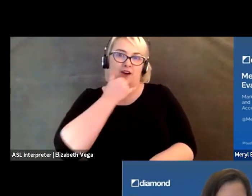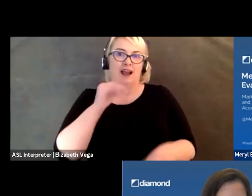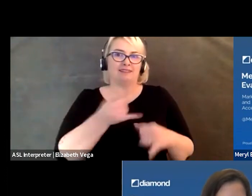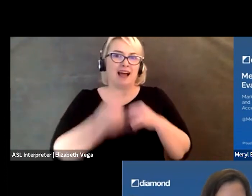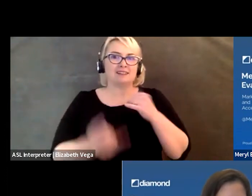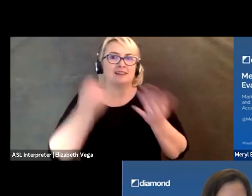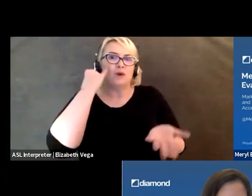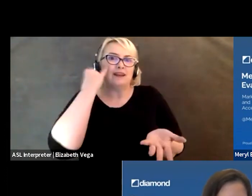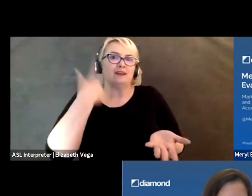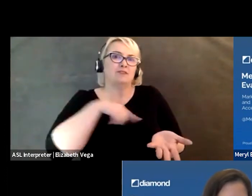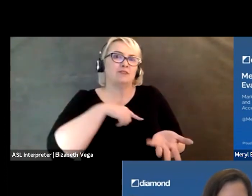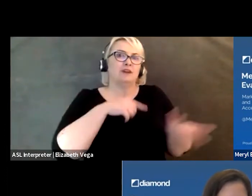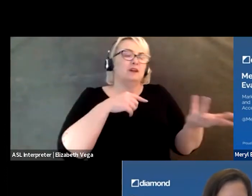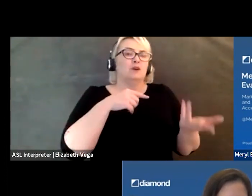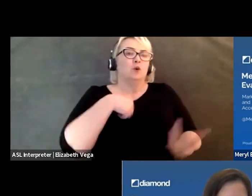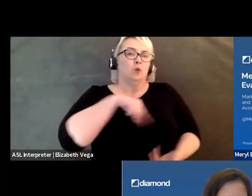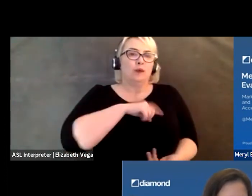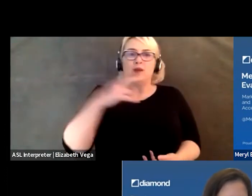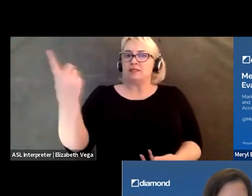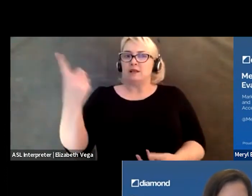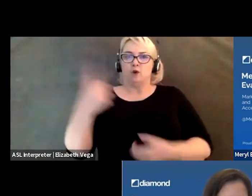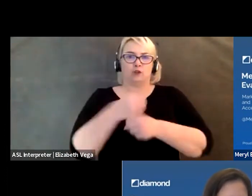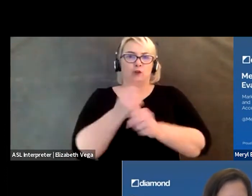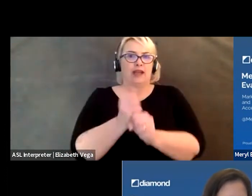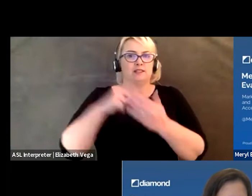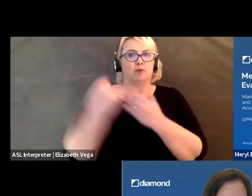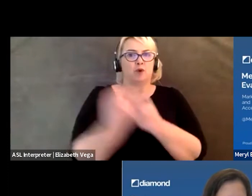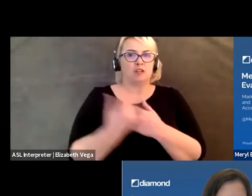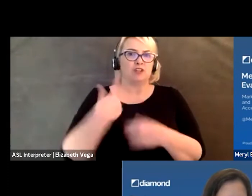webbing where we analyze how many of the frame works do have bad ARIA.